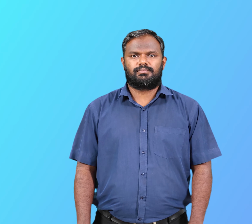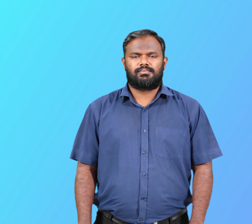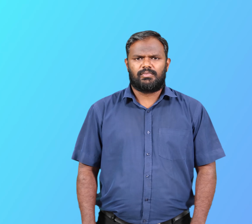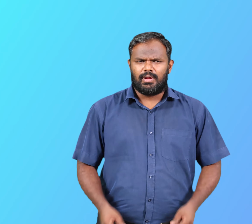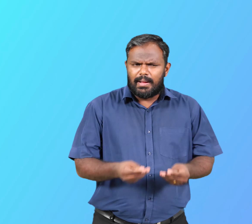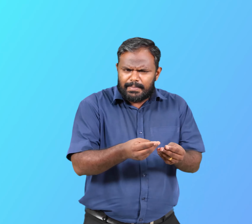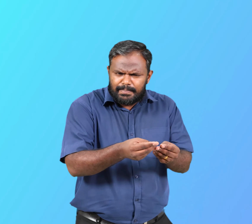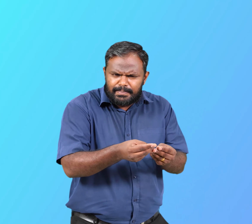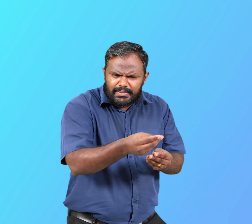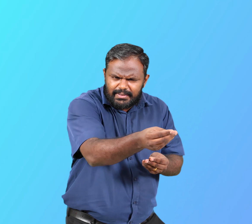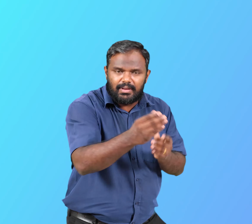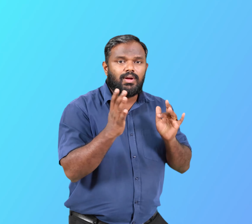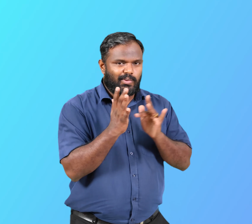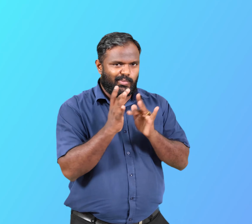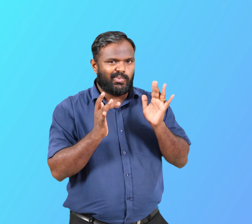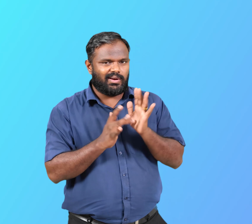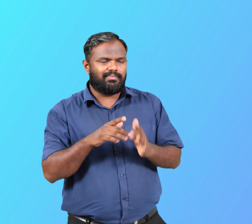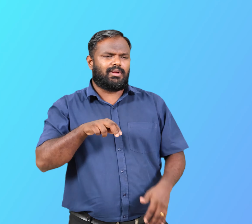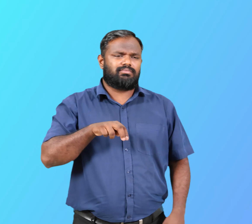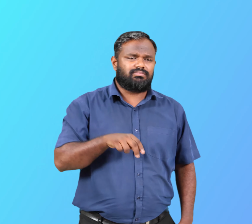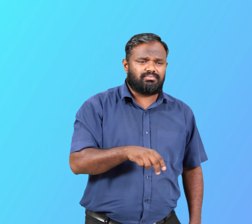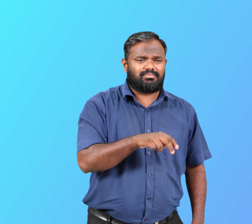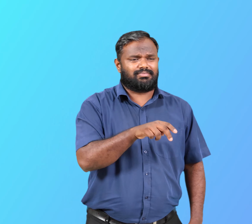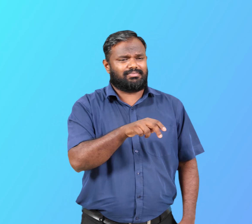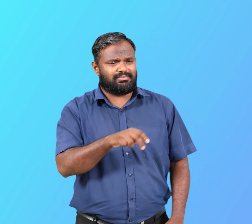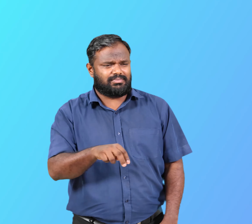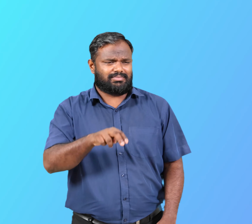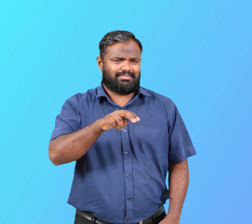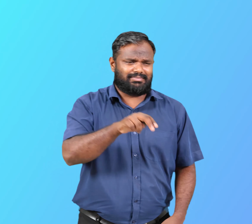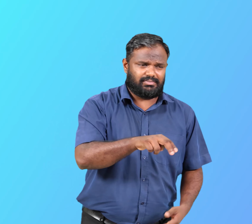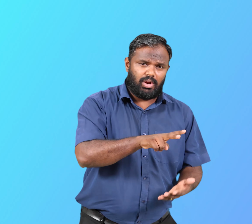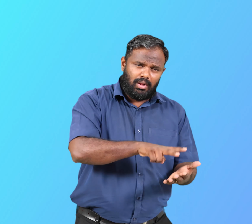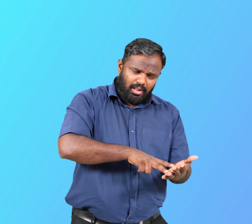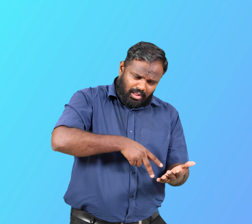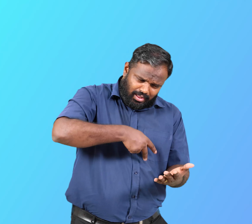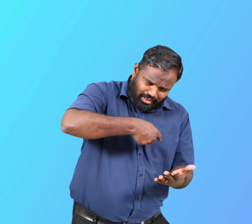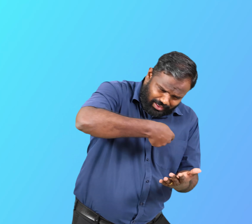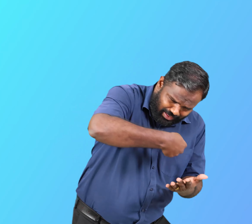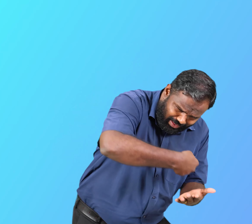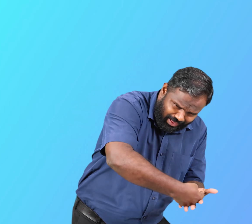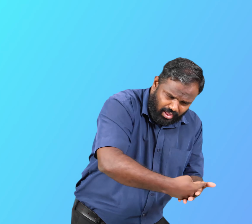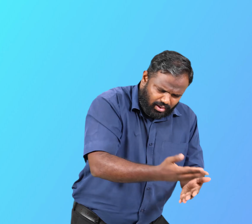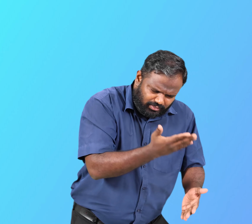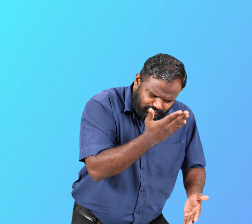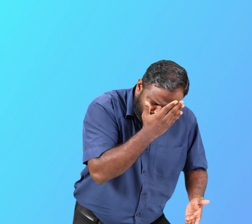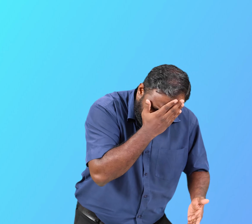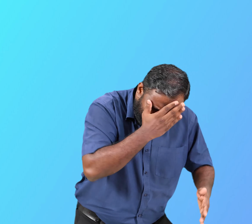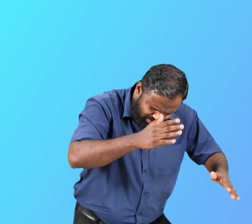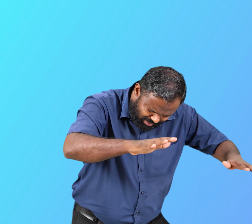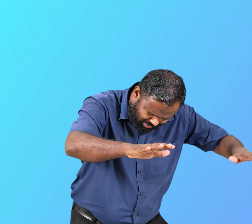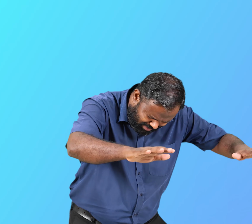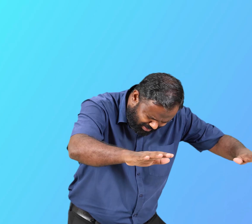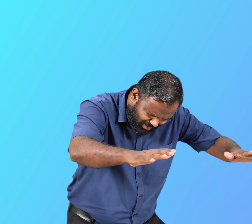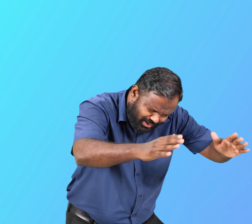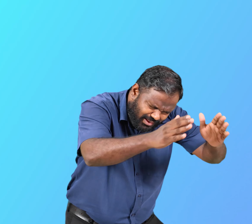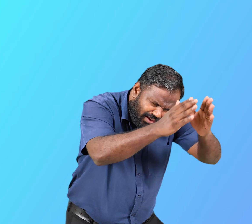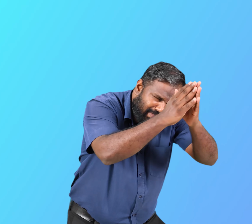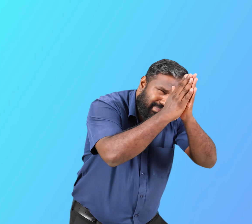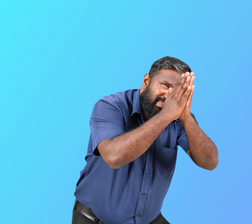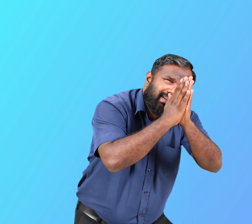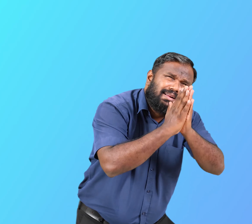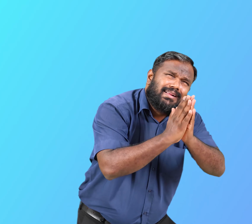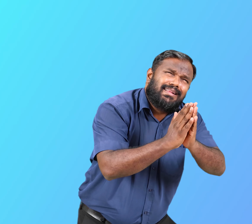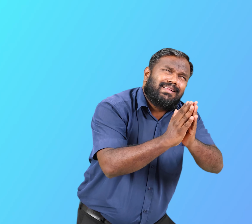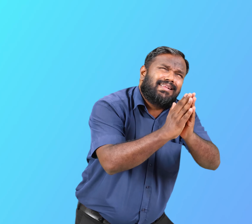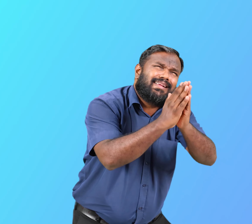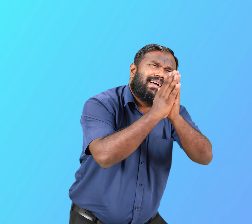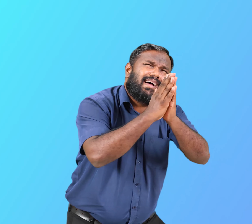Then Jesus went on a little farther away from them. He fell to the ground and prayed,